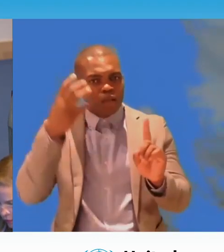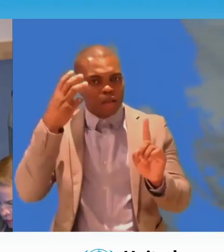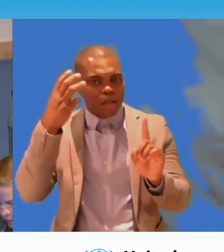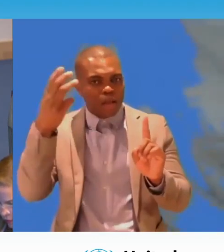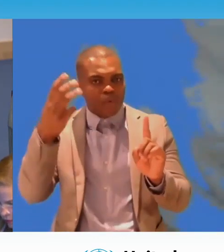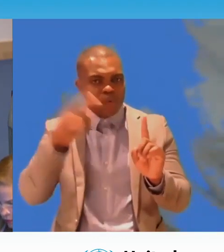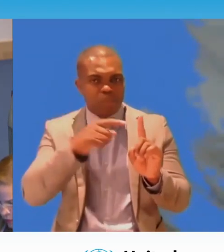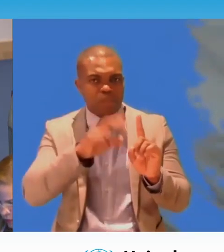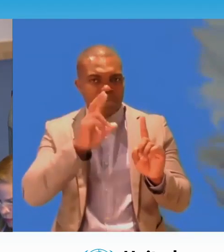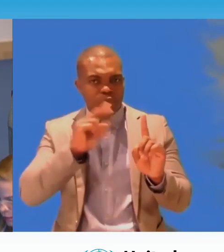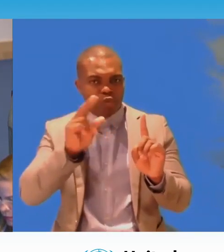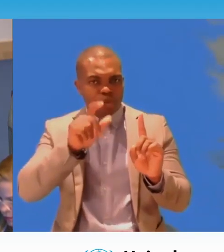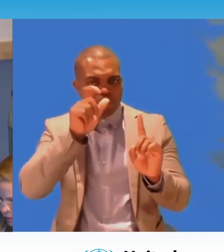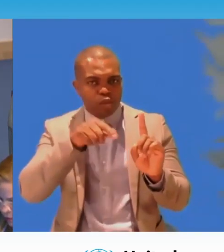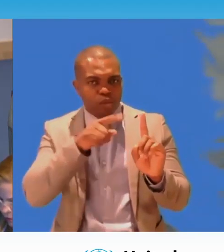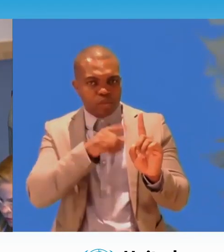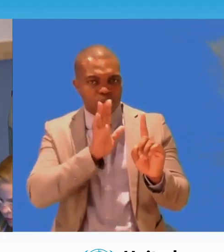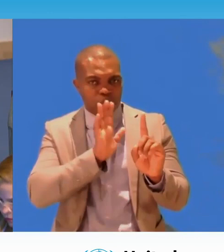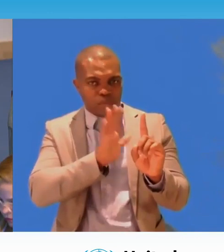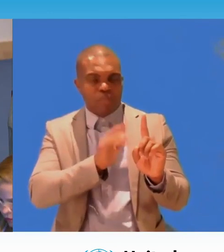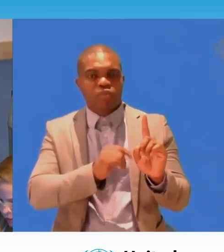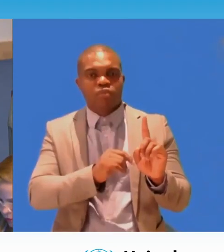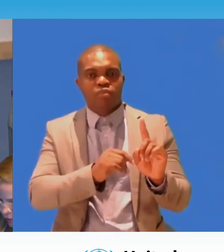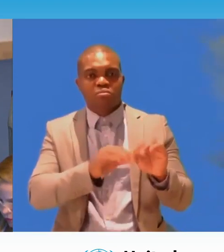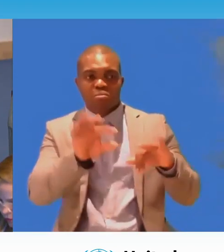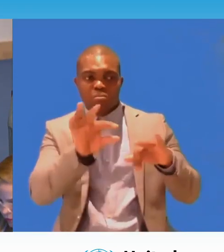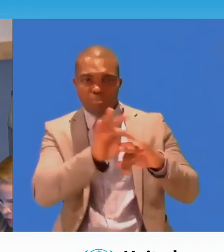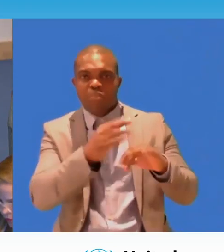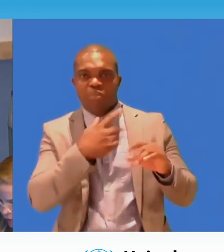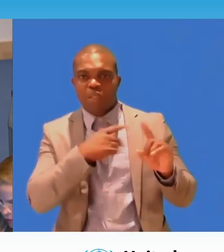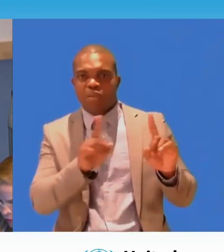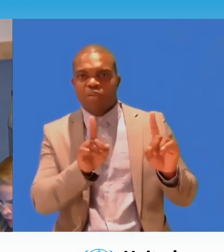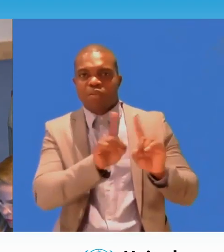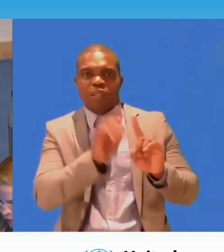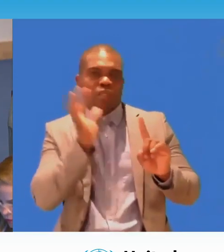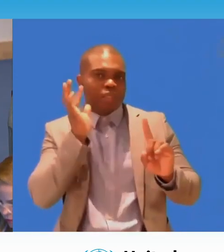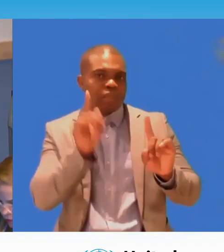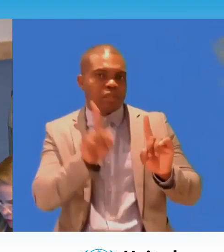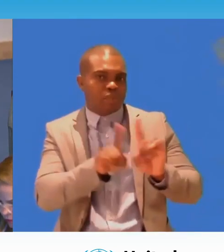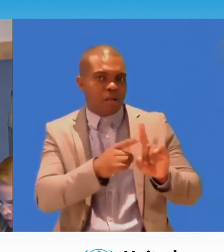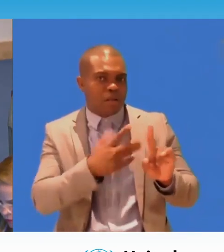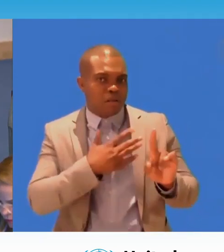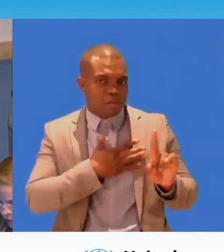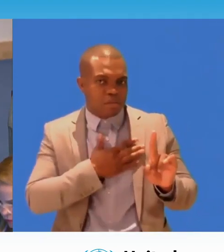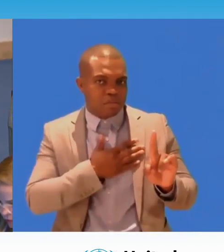and today is the international albinism awareness day uh you know reflecting on a decade later of